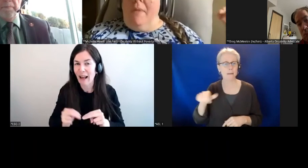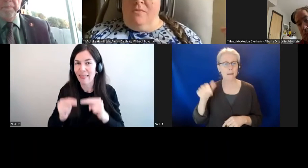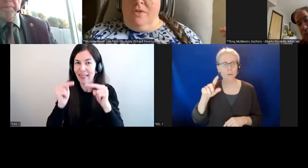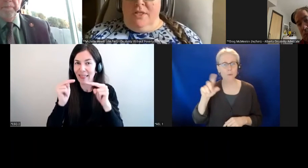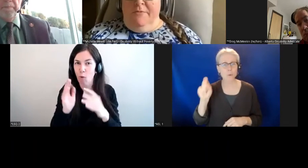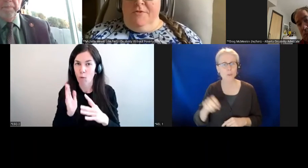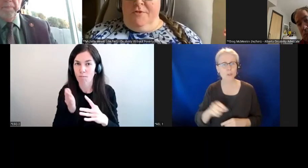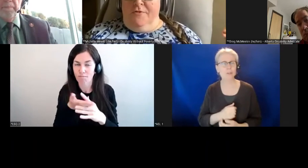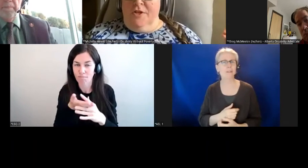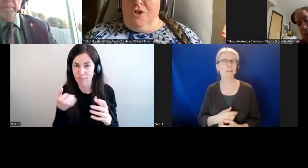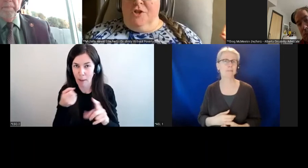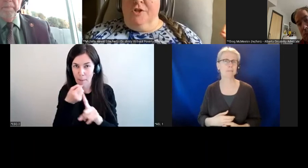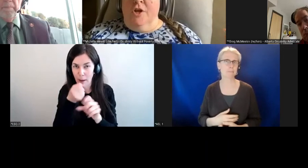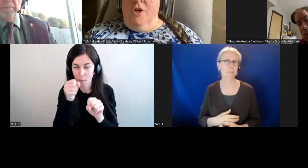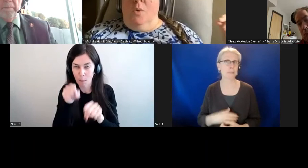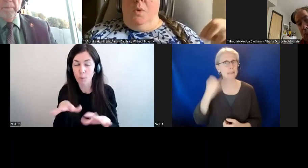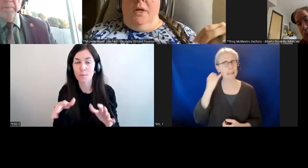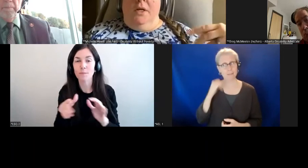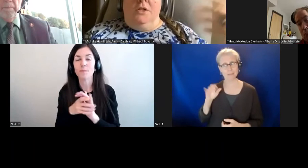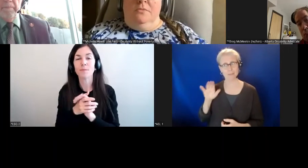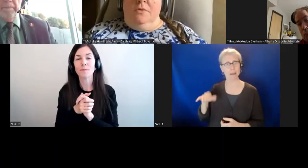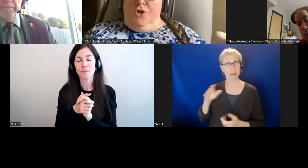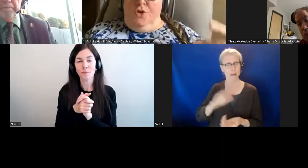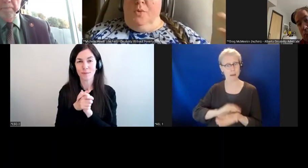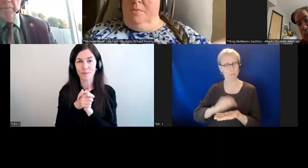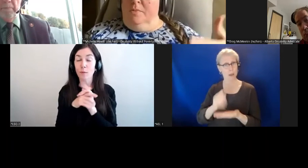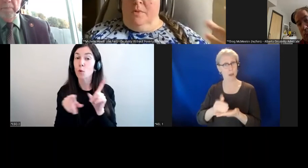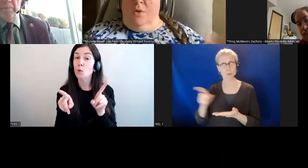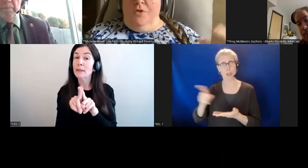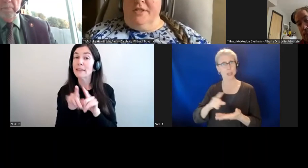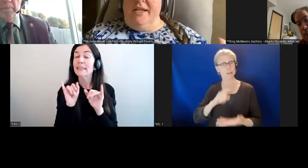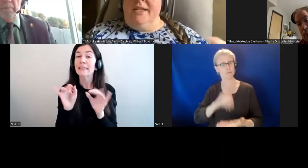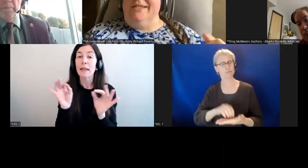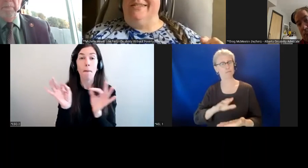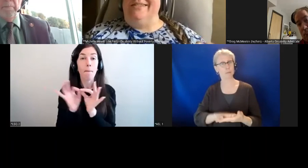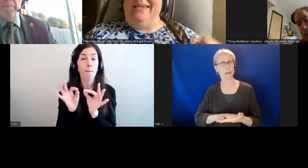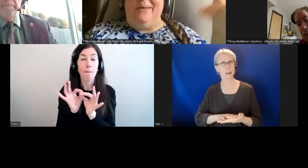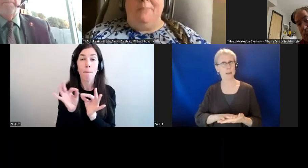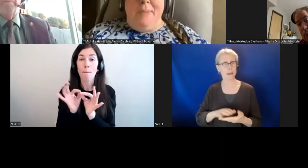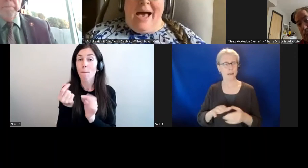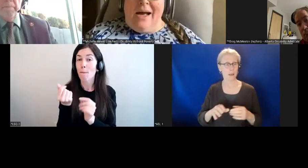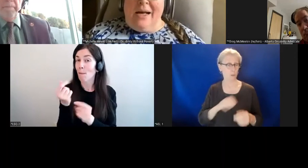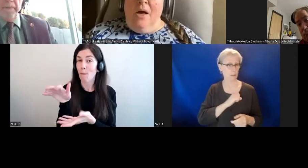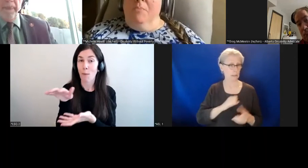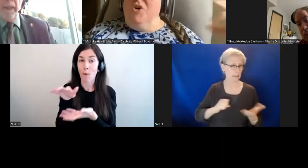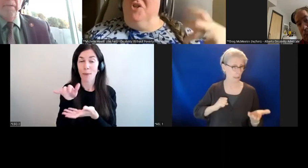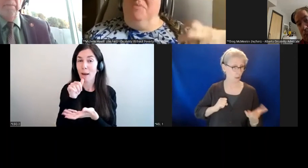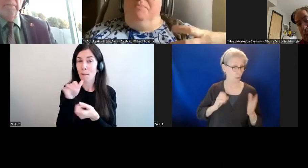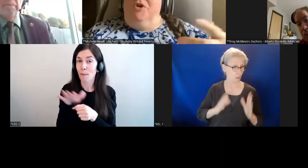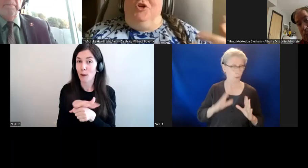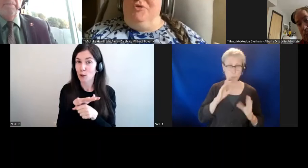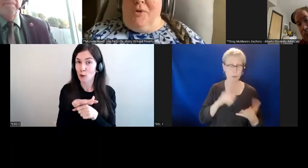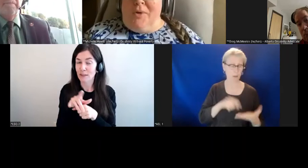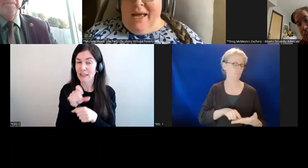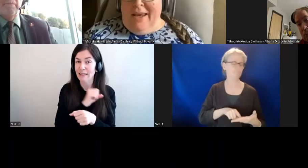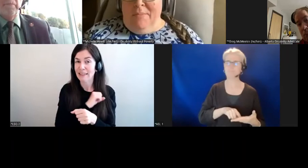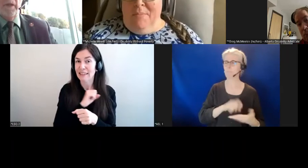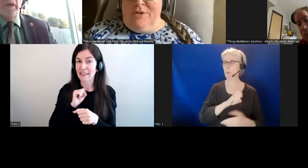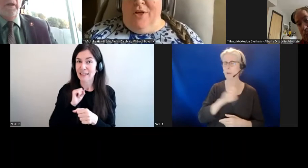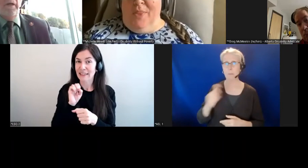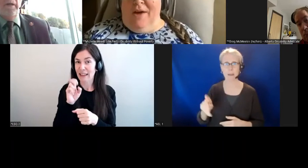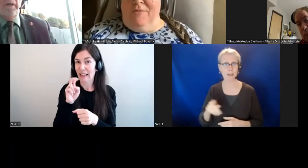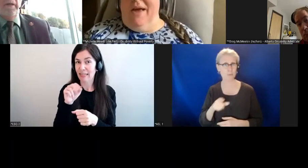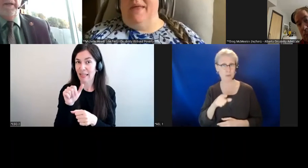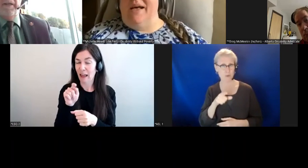IF THE AMOUNT IS INSUFFICIENT, WILL THE SENATORS SEND IT BACK? BUT YOU DON'T GET AN INPUT ON THAT,